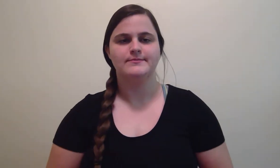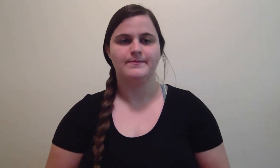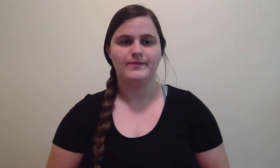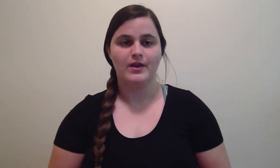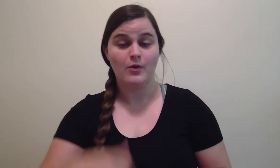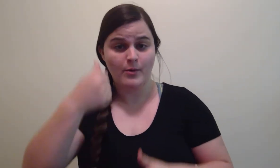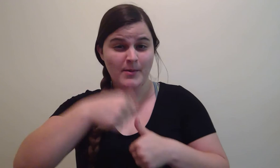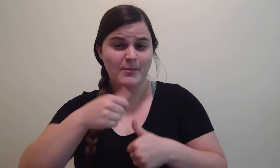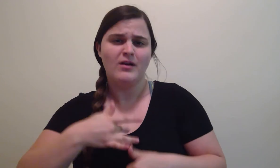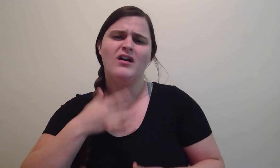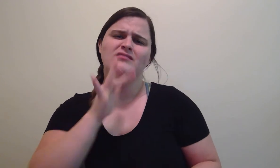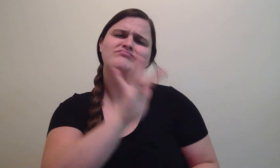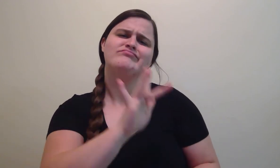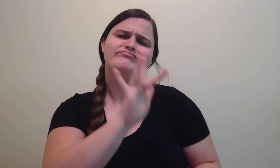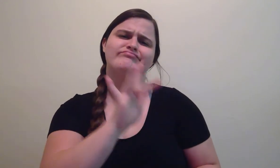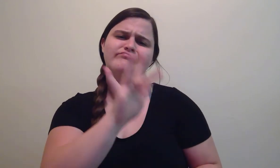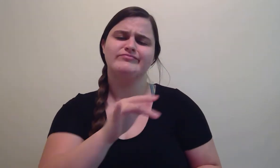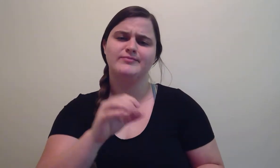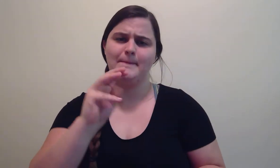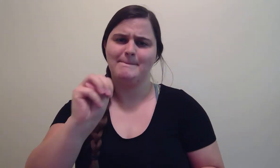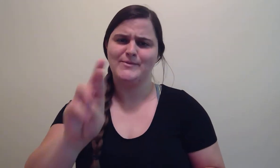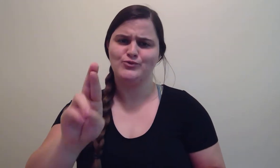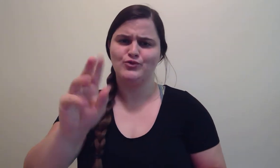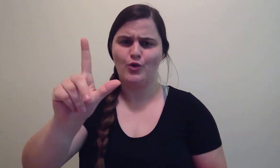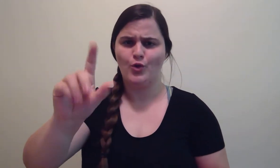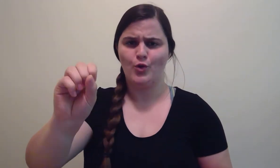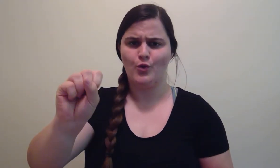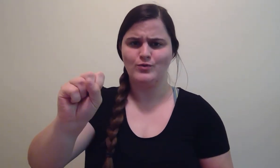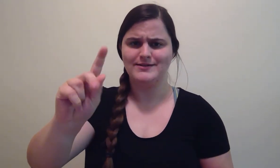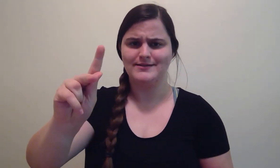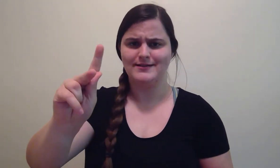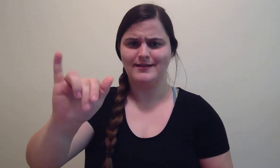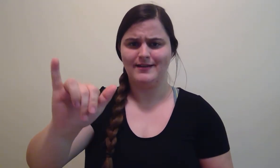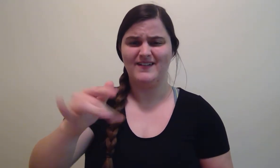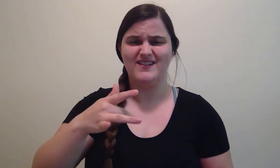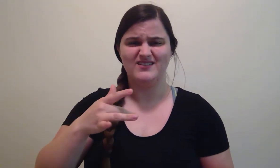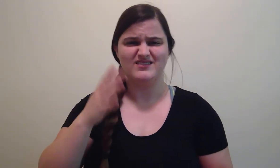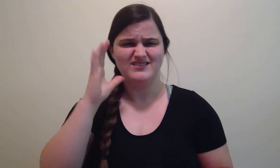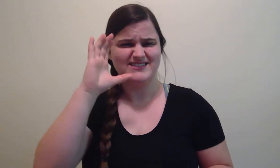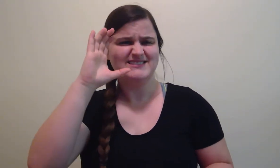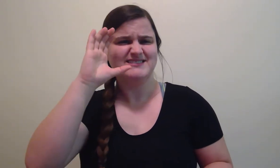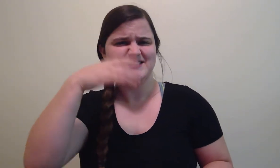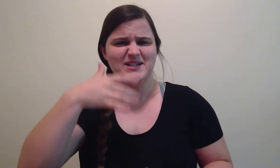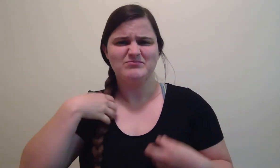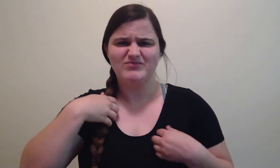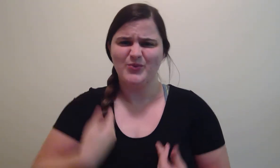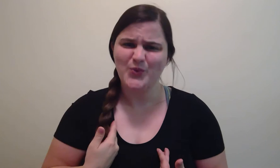I remember feeling sorry for Mr. Loski because he looked worn out.